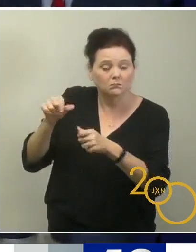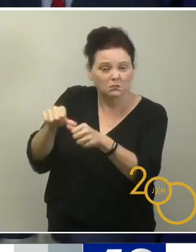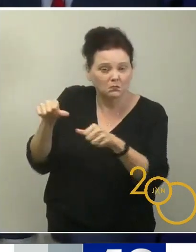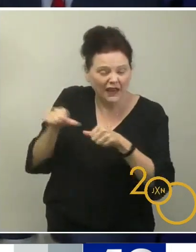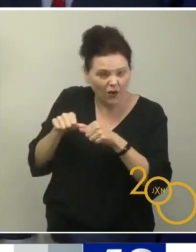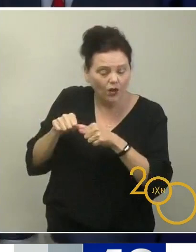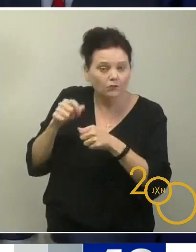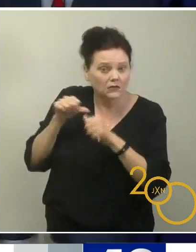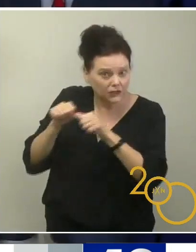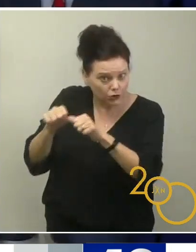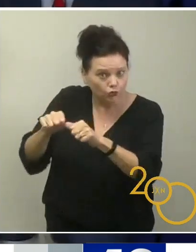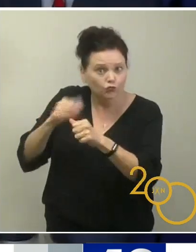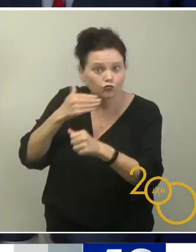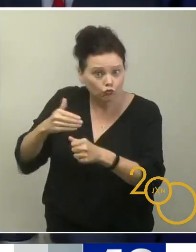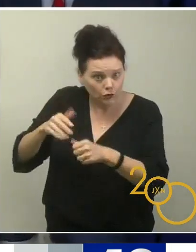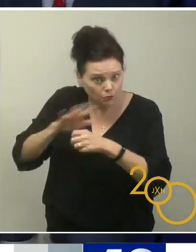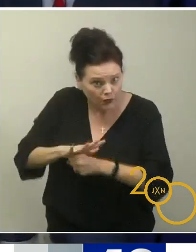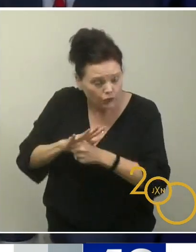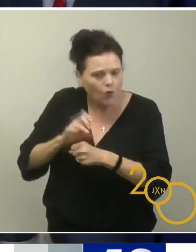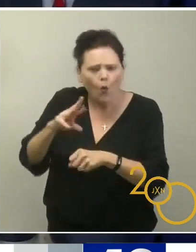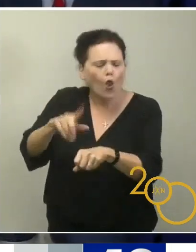SPECIFIC NUMBER OF DAYS BUT, WHAT IS THE END GOAL FOR THIS PROJECT? IS IT JUST TO GET THE WATER PRESSURE BACK UP TO WHAT'S FUNCTIONAL?